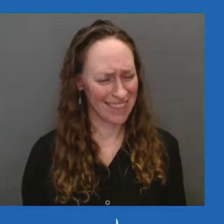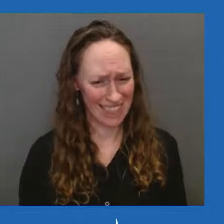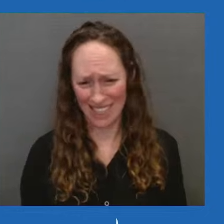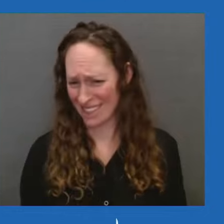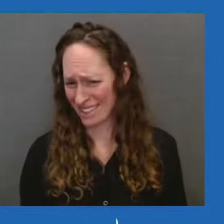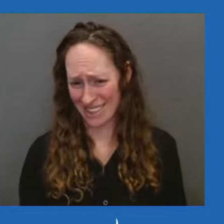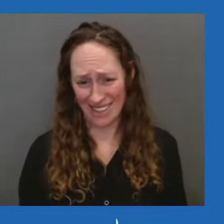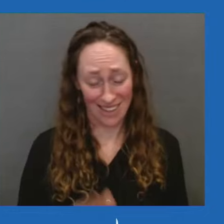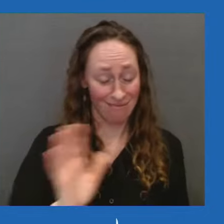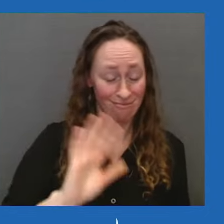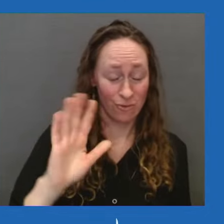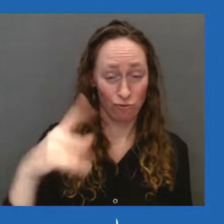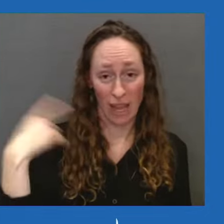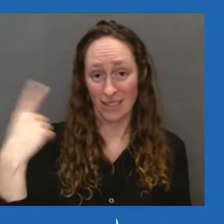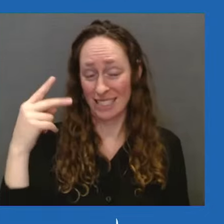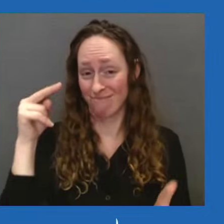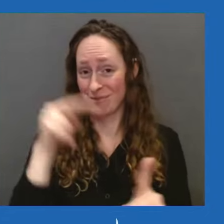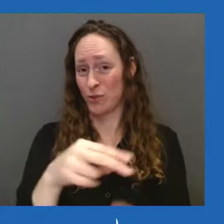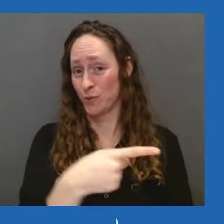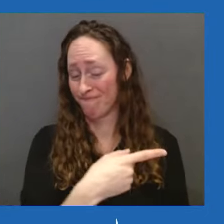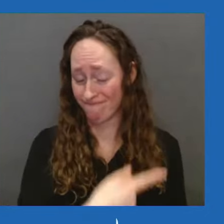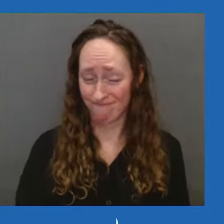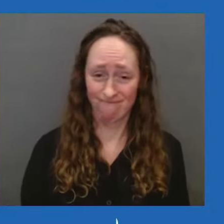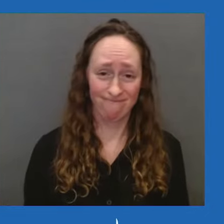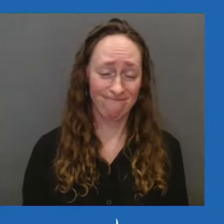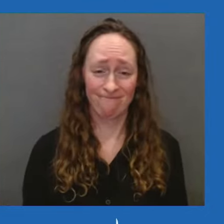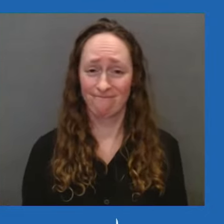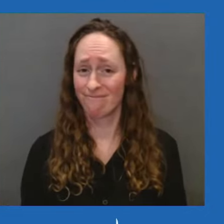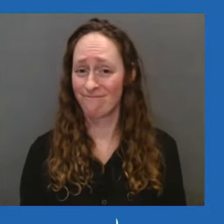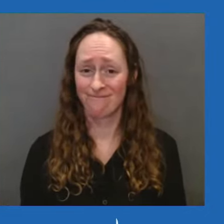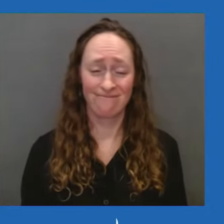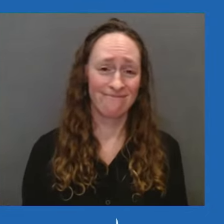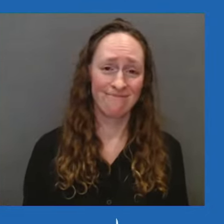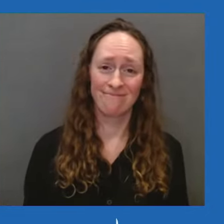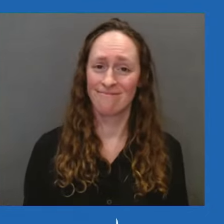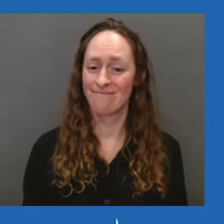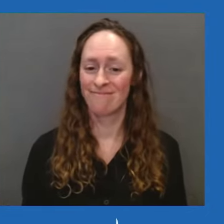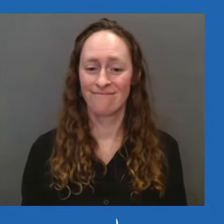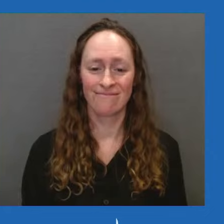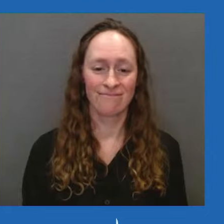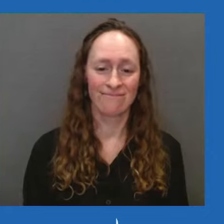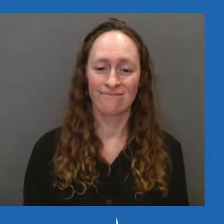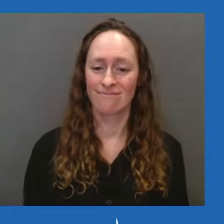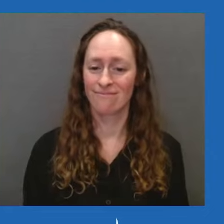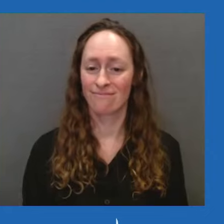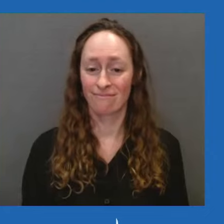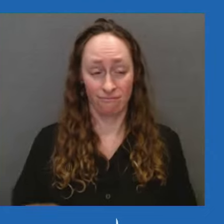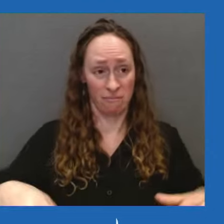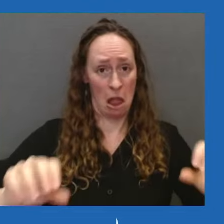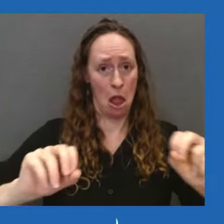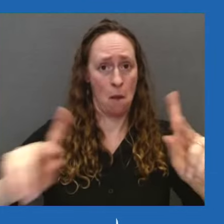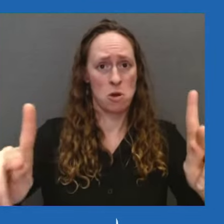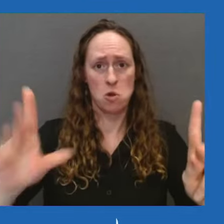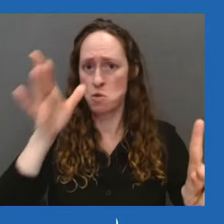This is an incredible opportunity. I got around the plant today. To those who I got to talk to, you're changing America.